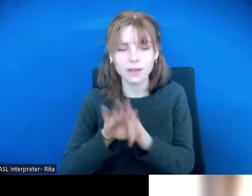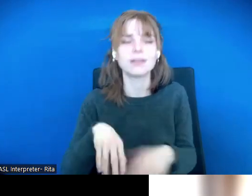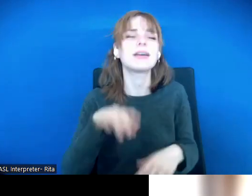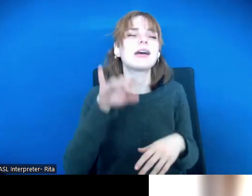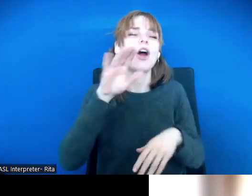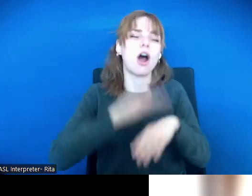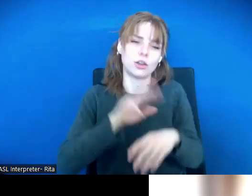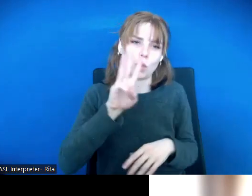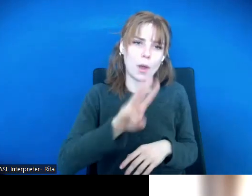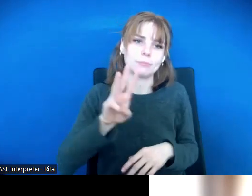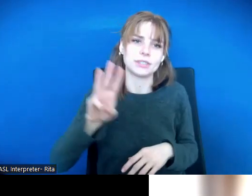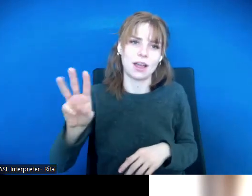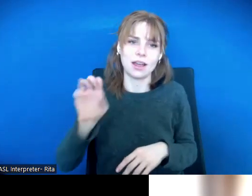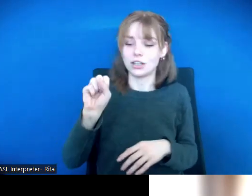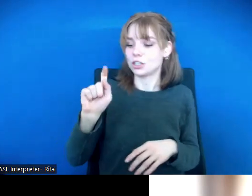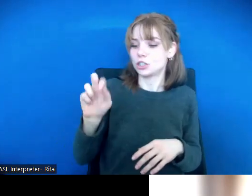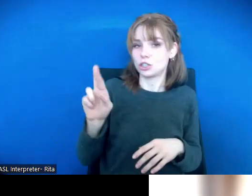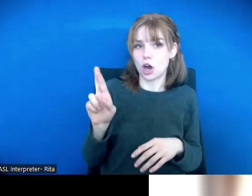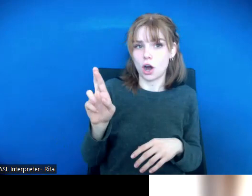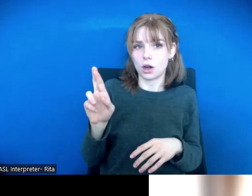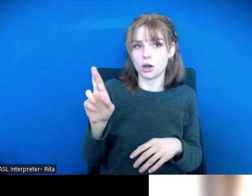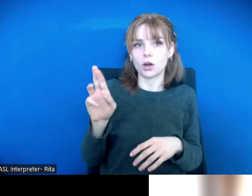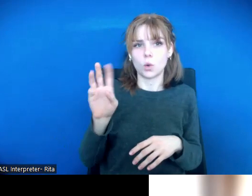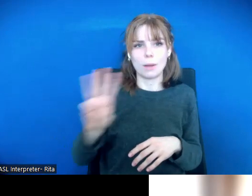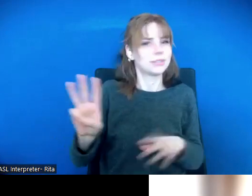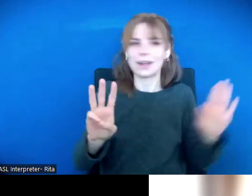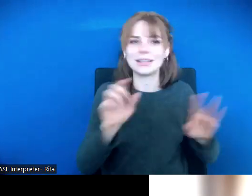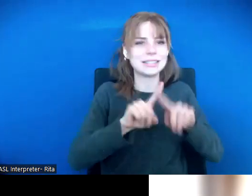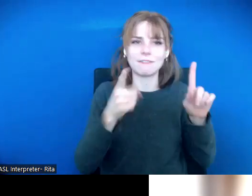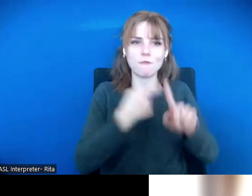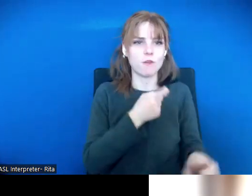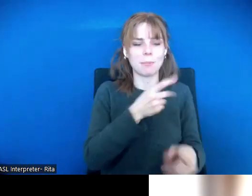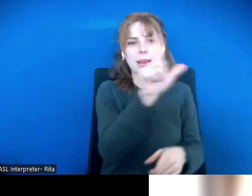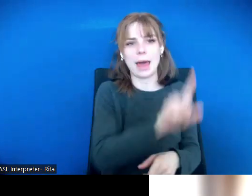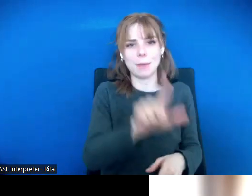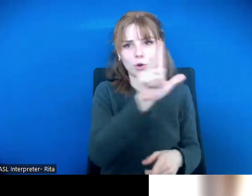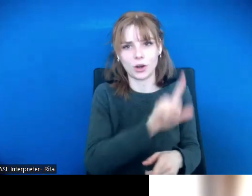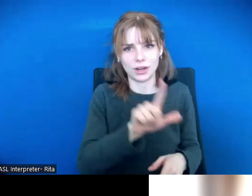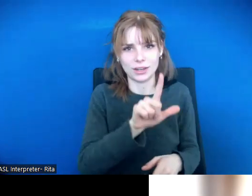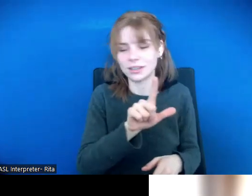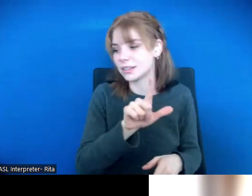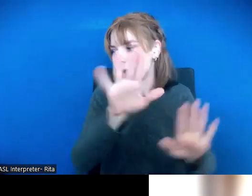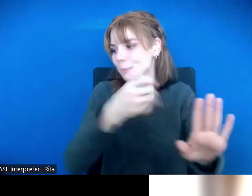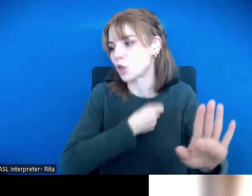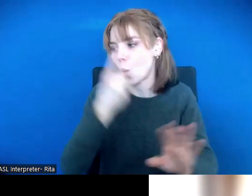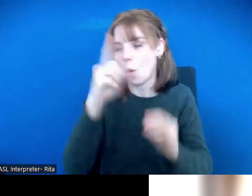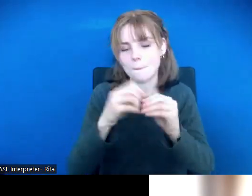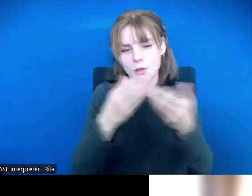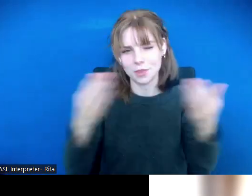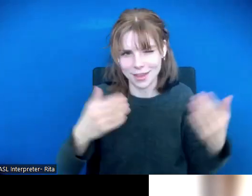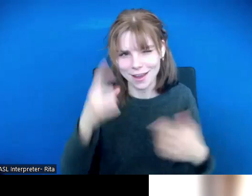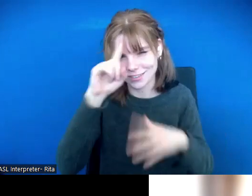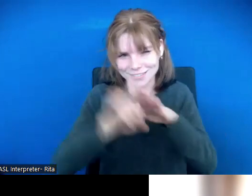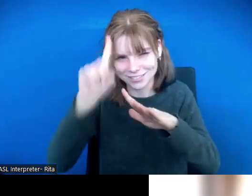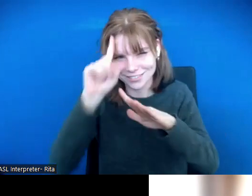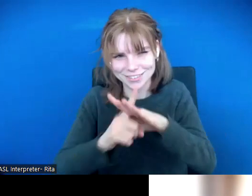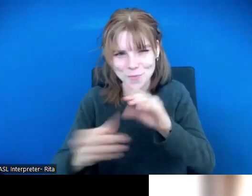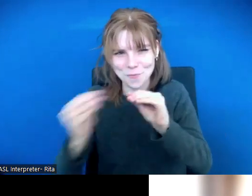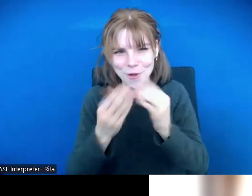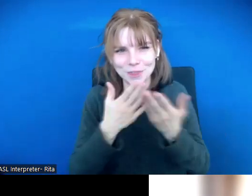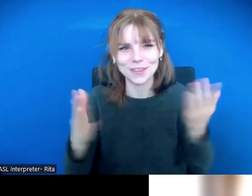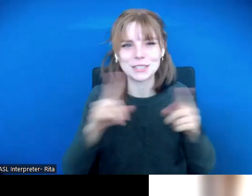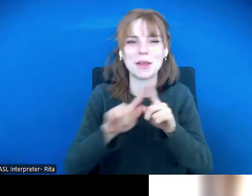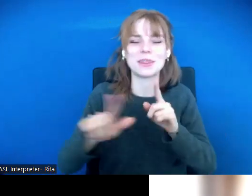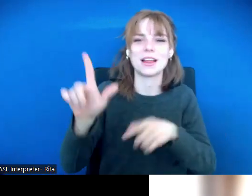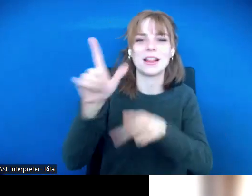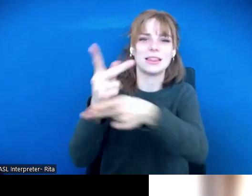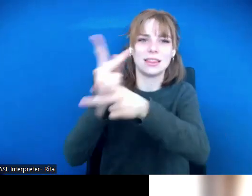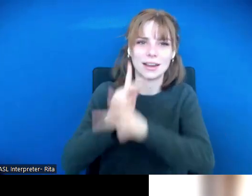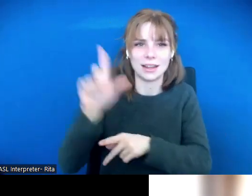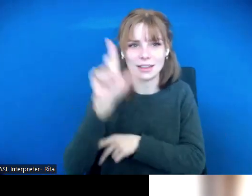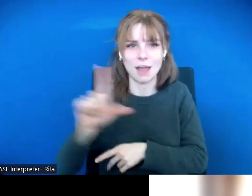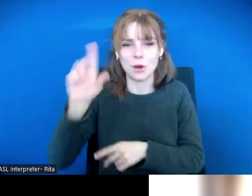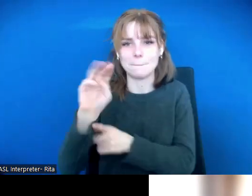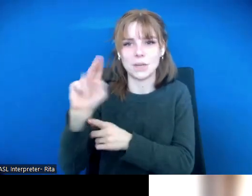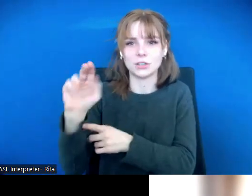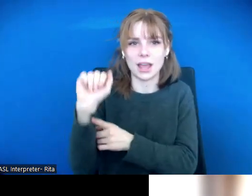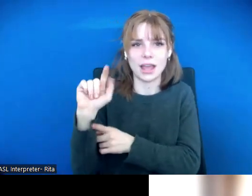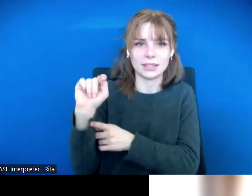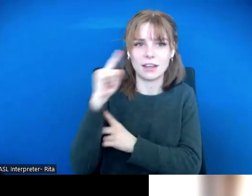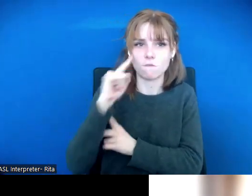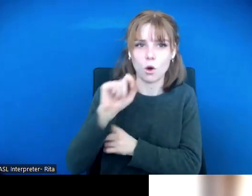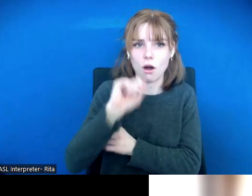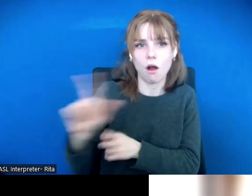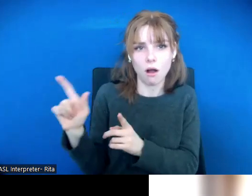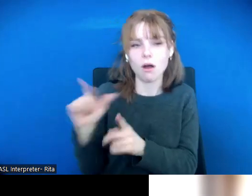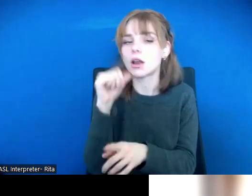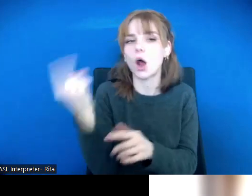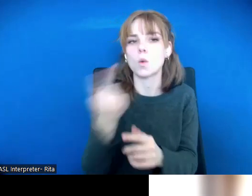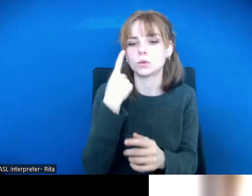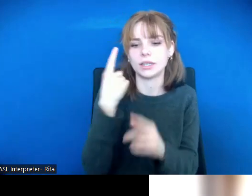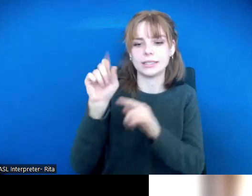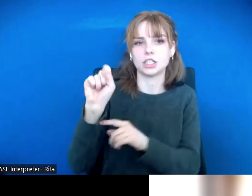The webinars -- I see someone asked. They are on our website.